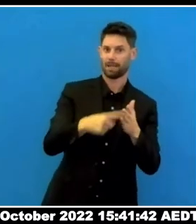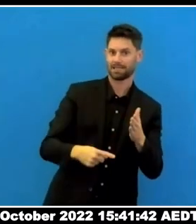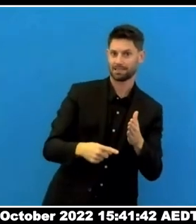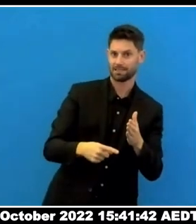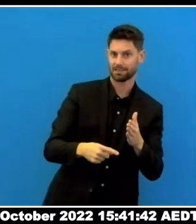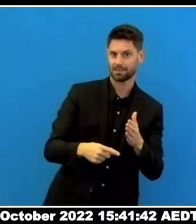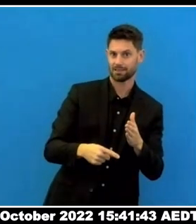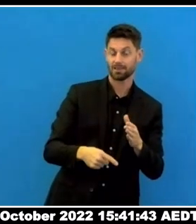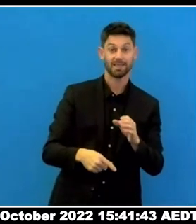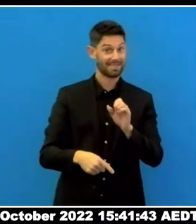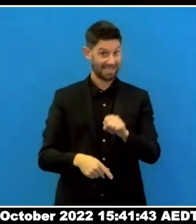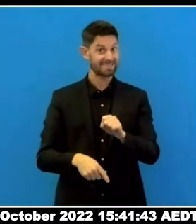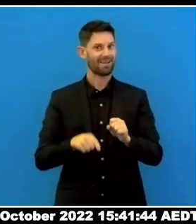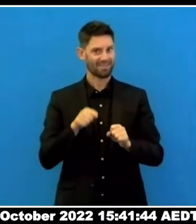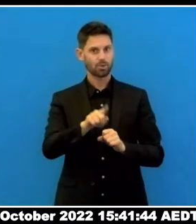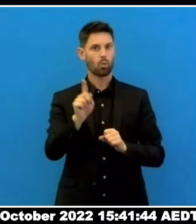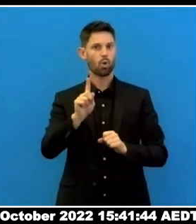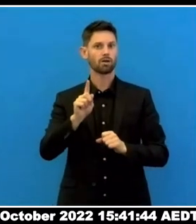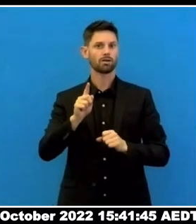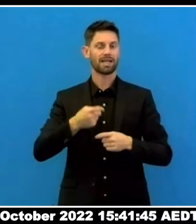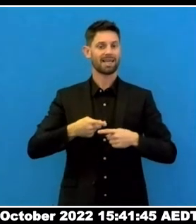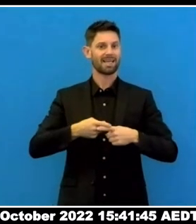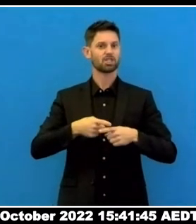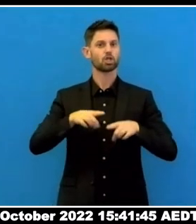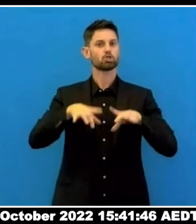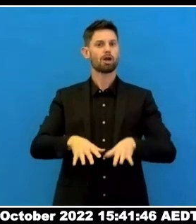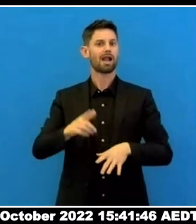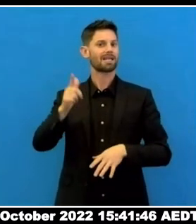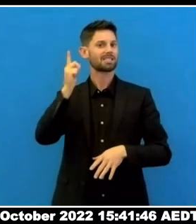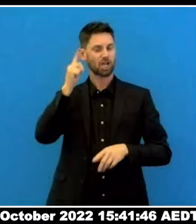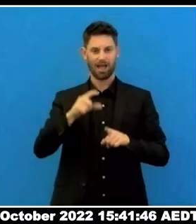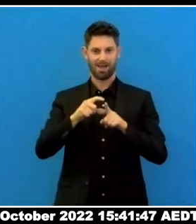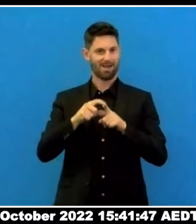That's the part that it's really hard for a teacher, especially for EAL students, to be recognised